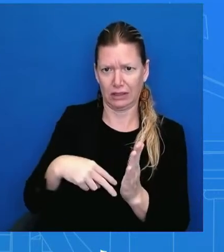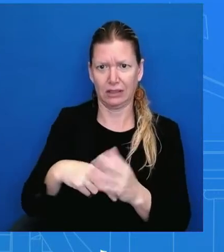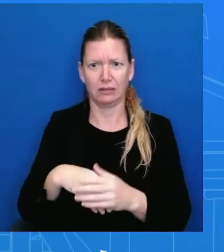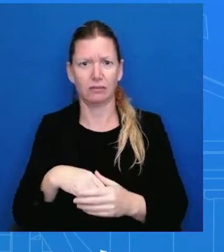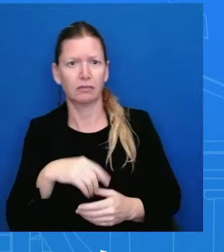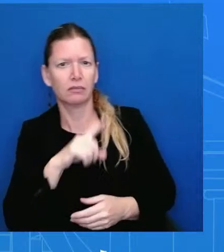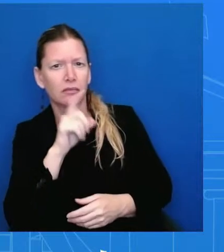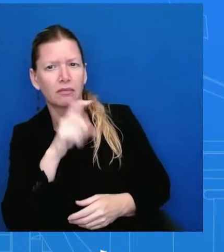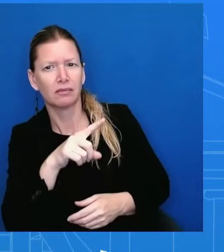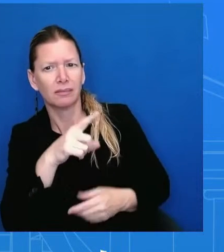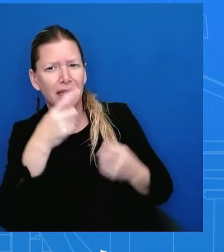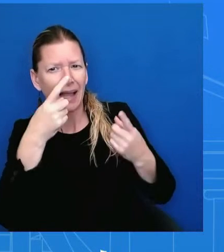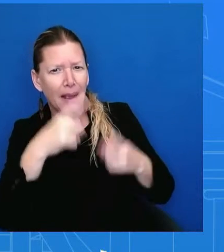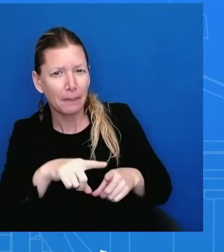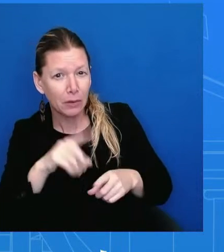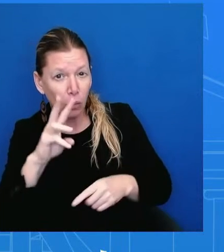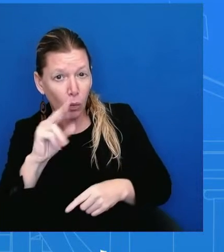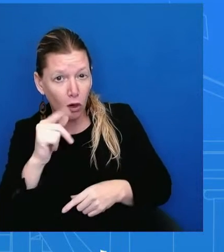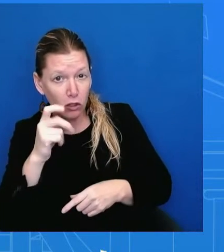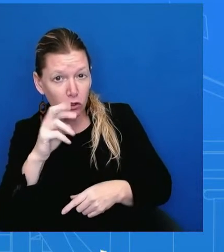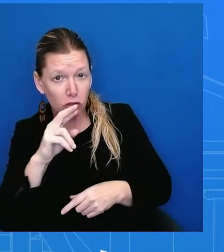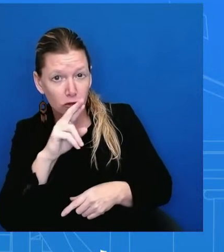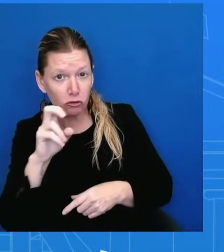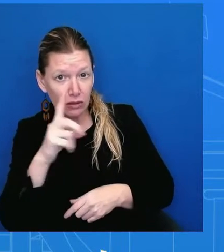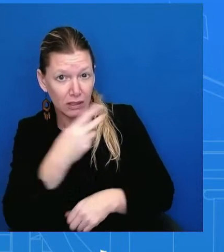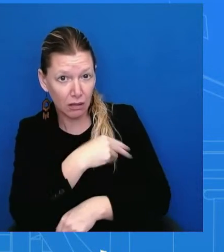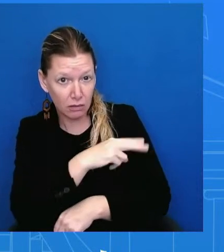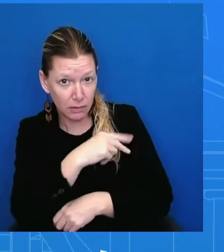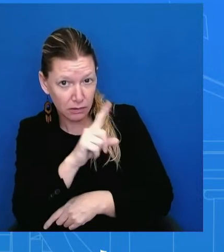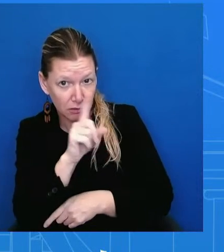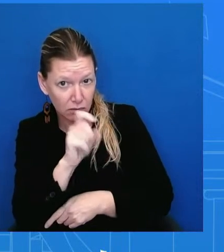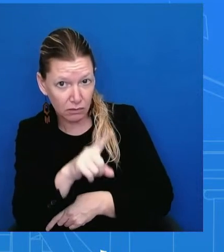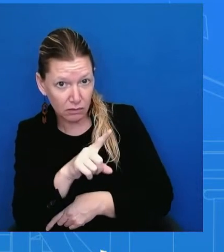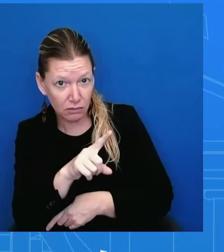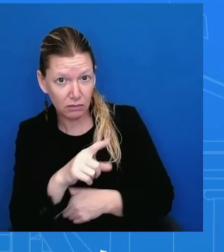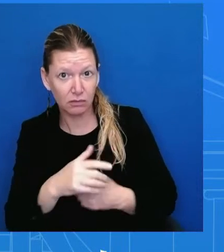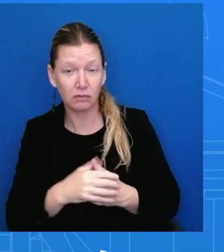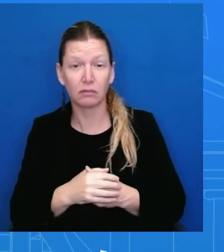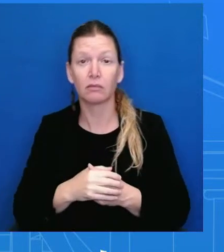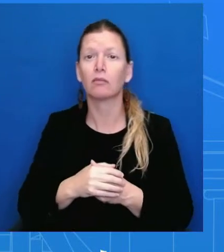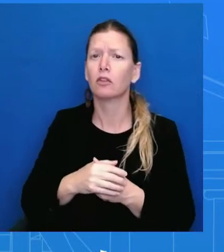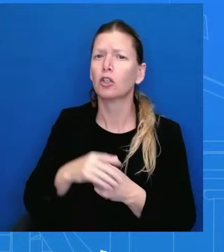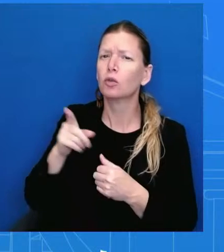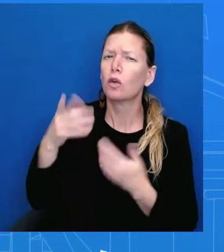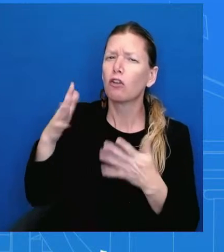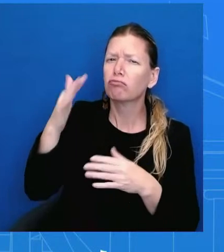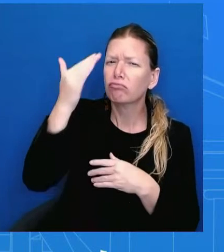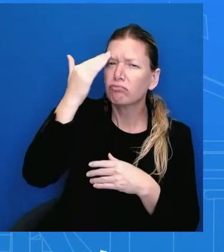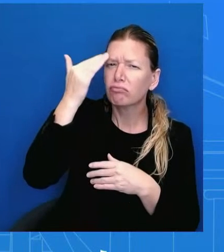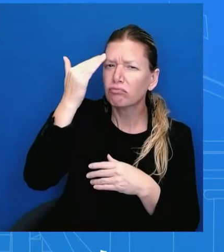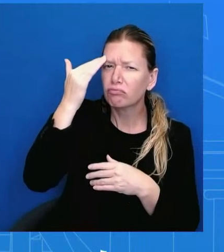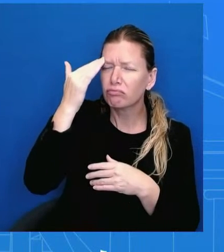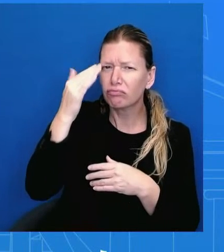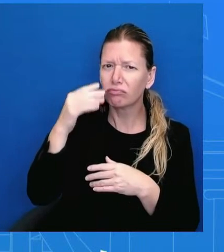Ms. Jean-Pierre: You -- you all know that he does indeed go to Walter Reed as part of his physical exam. That is no secret. That is something that he does.